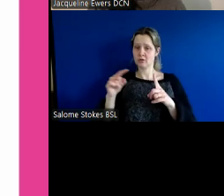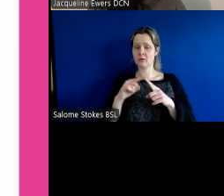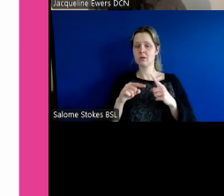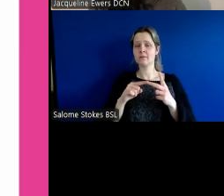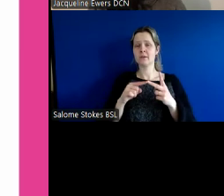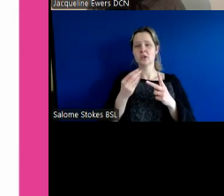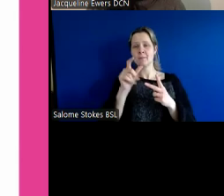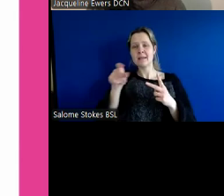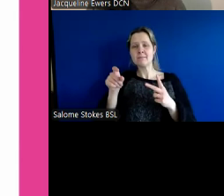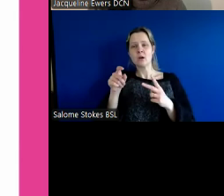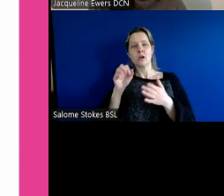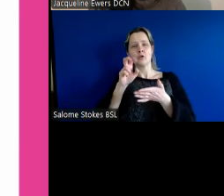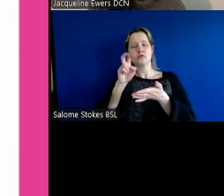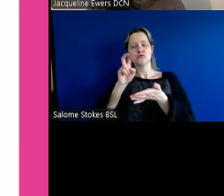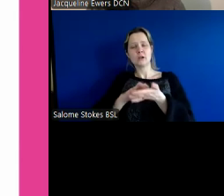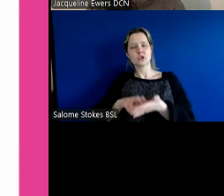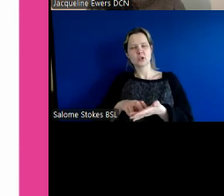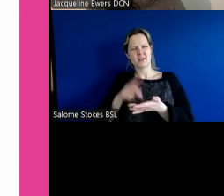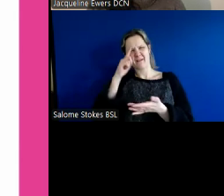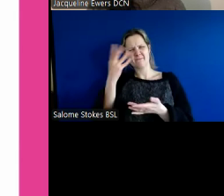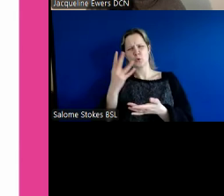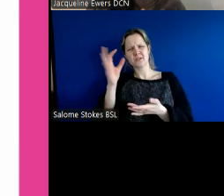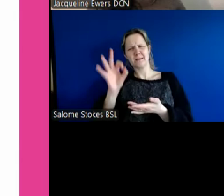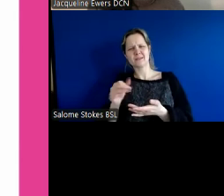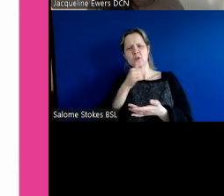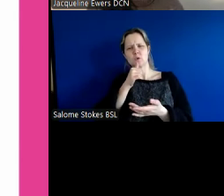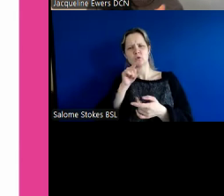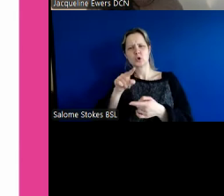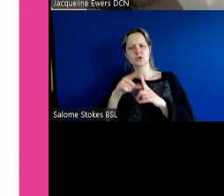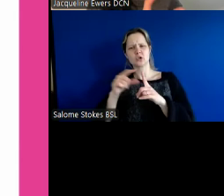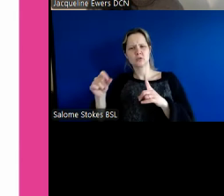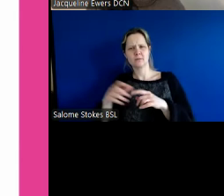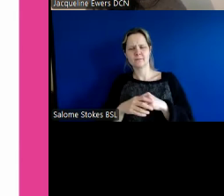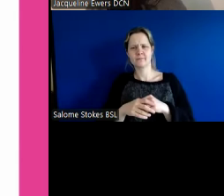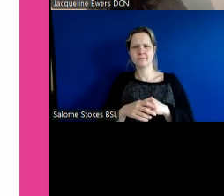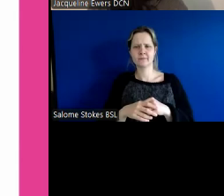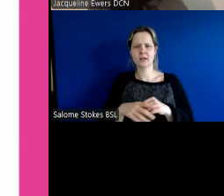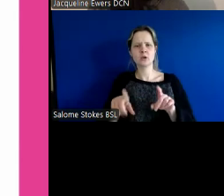that was about 14% of people. I saw that there were some people who haven't yet started.